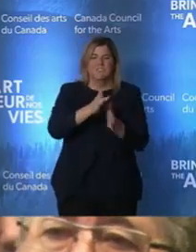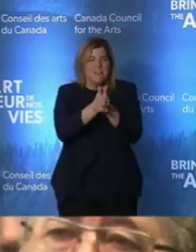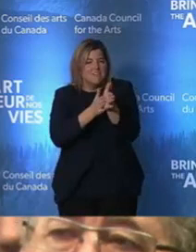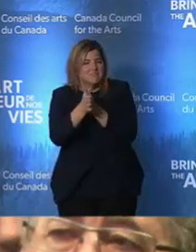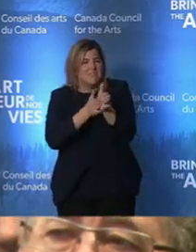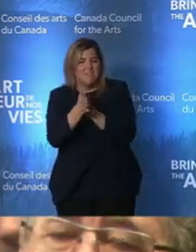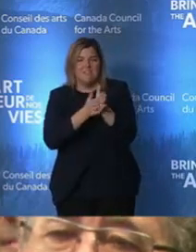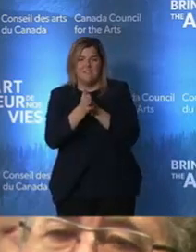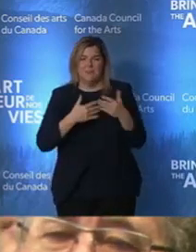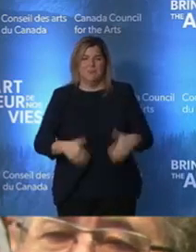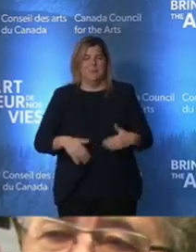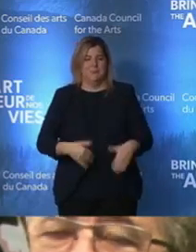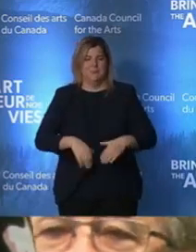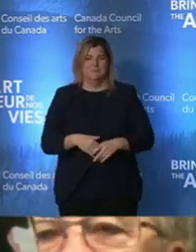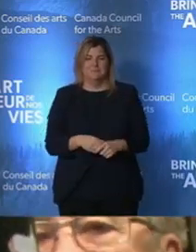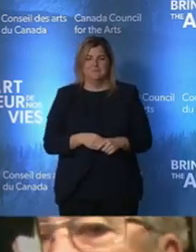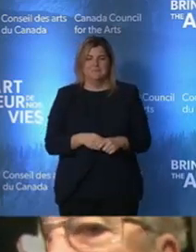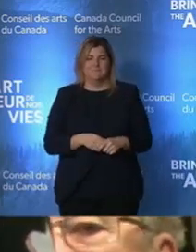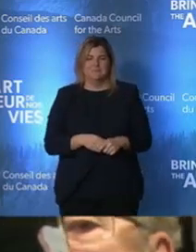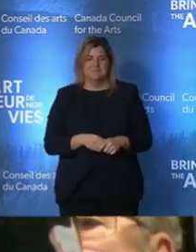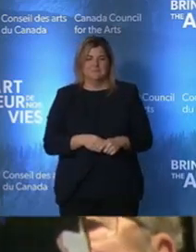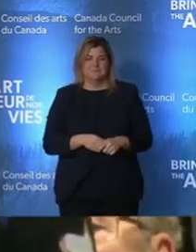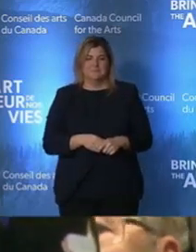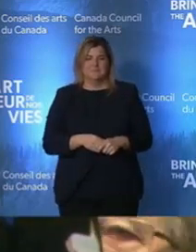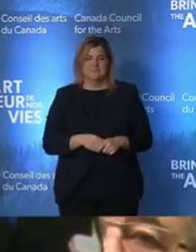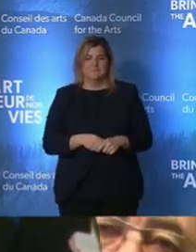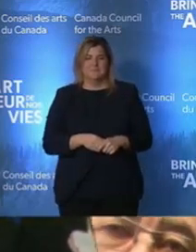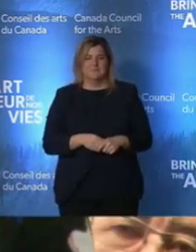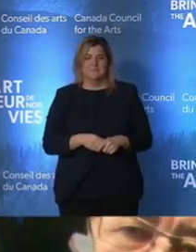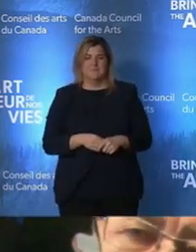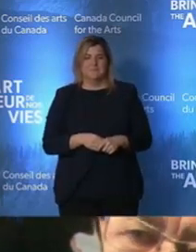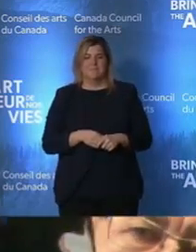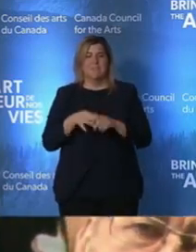work at the Canada Council, we followed major societal trends